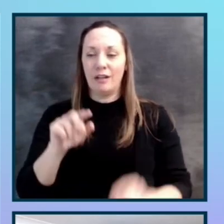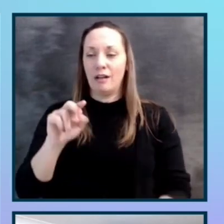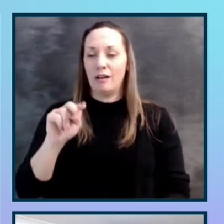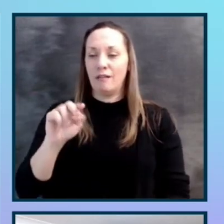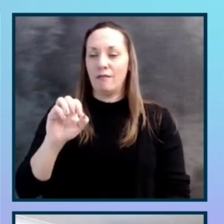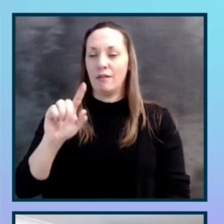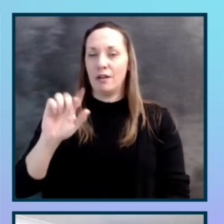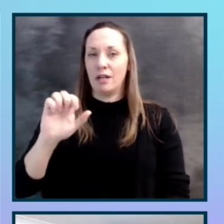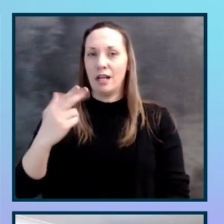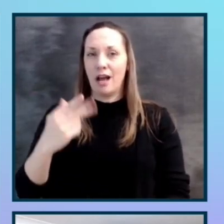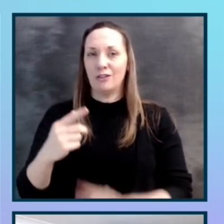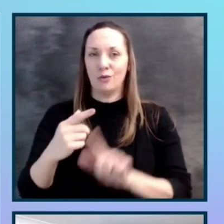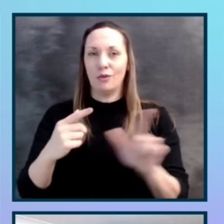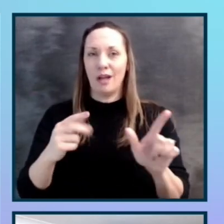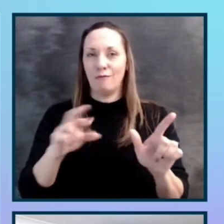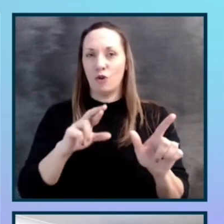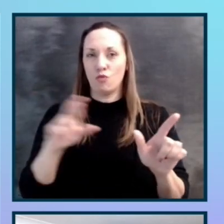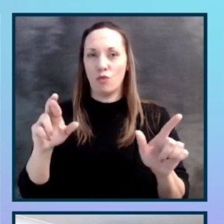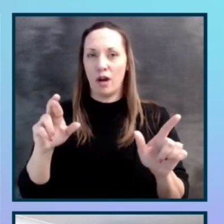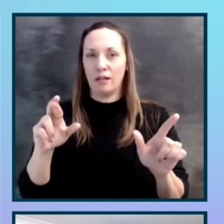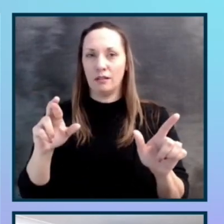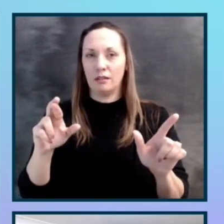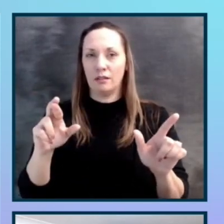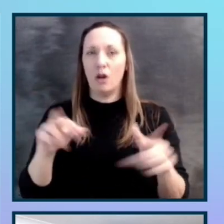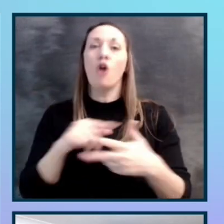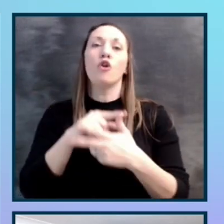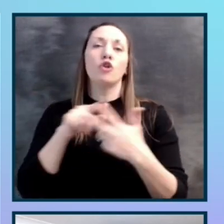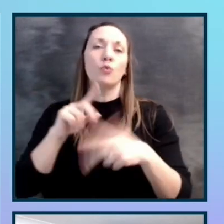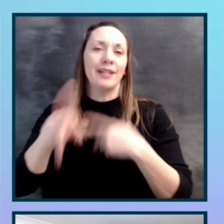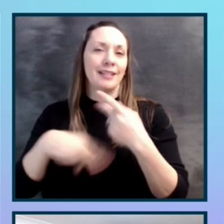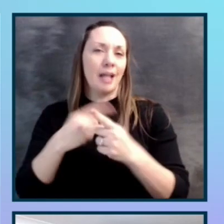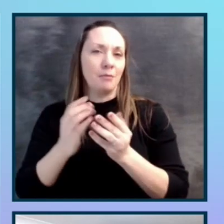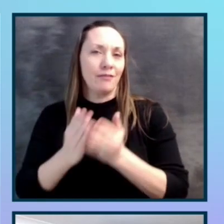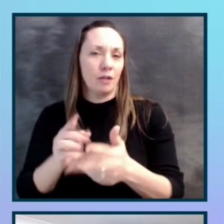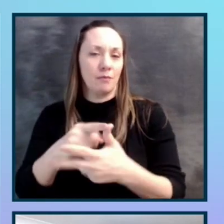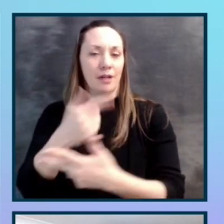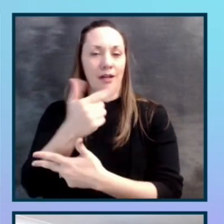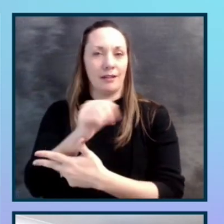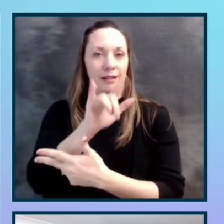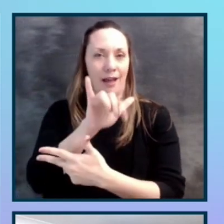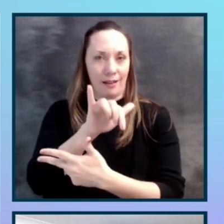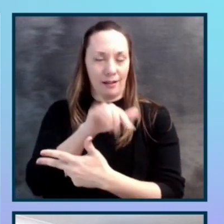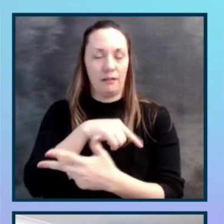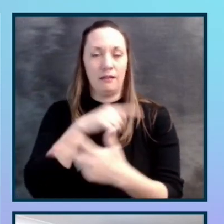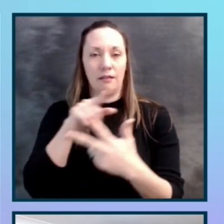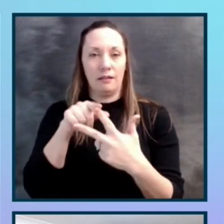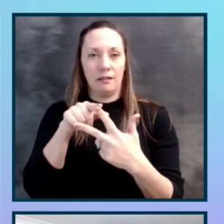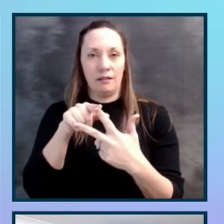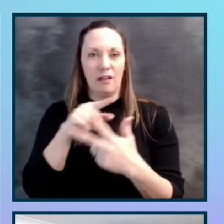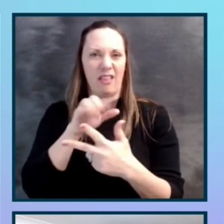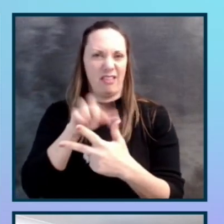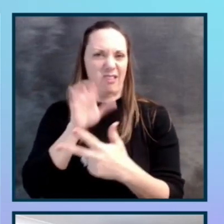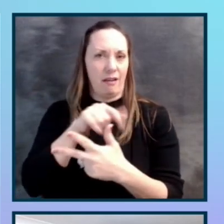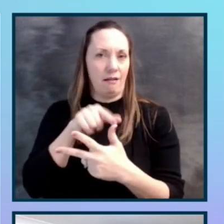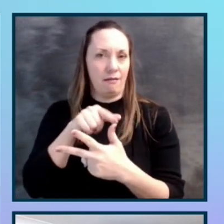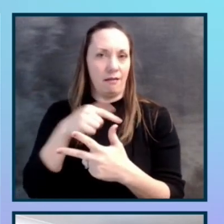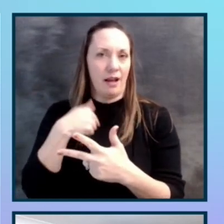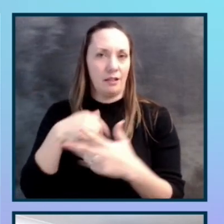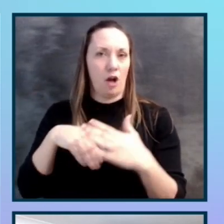So there are four, three types of ships in Sea Of Thieves. So there's a galley or a galleon, which has you know, up to four people.